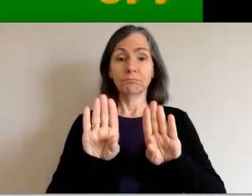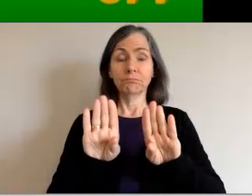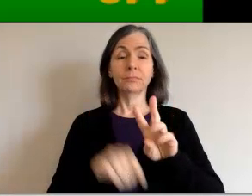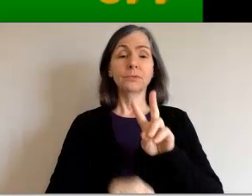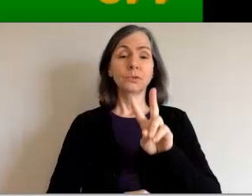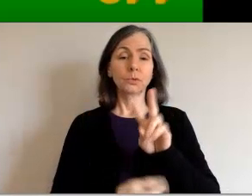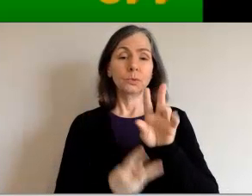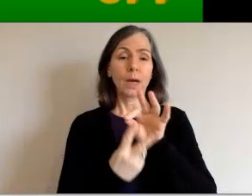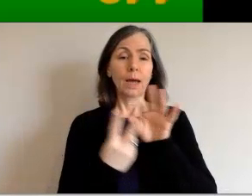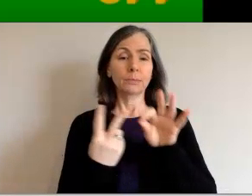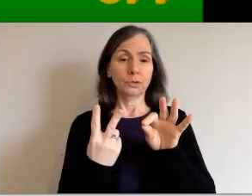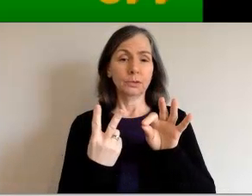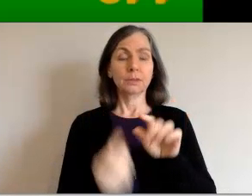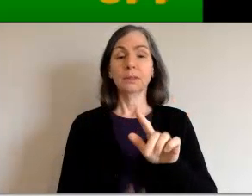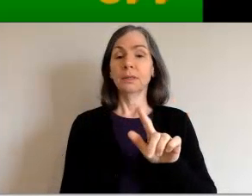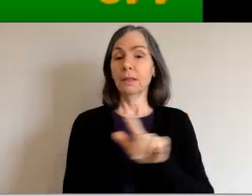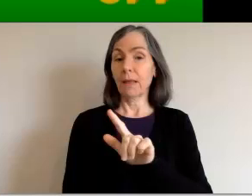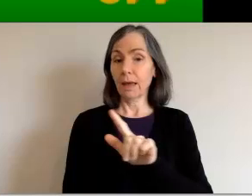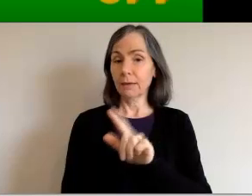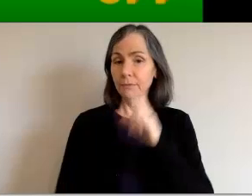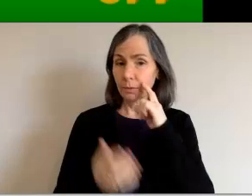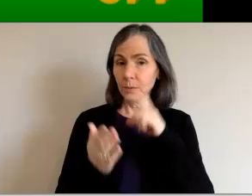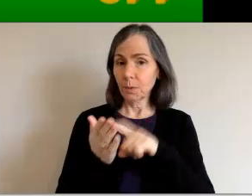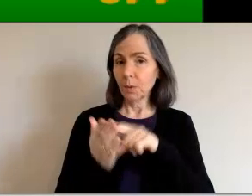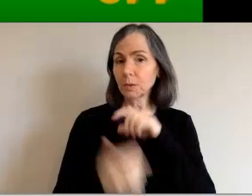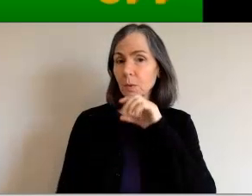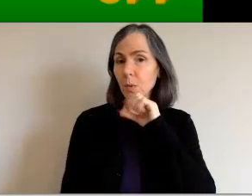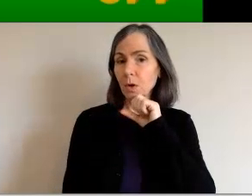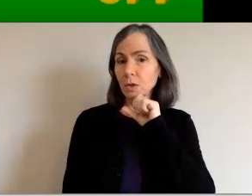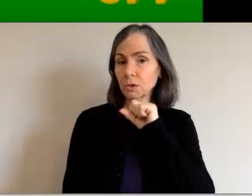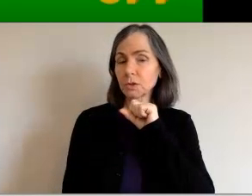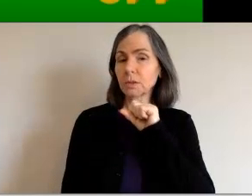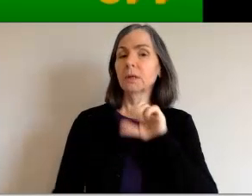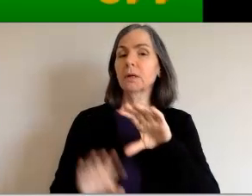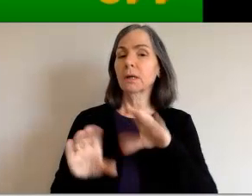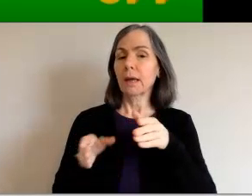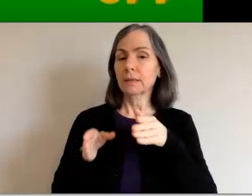On the left side you see something in orange that says Class Path.